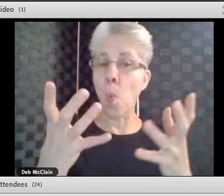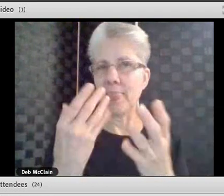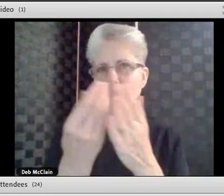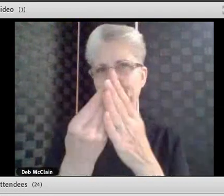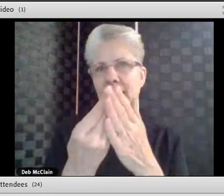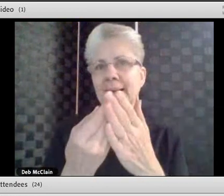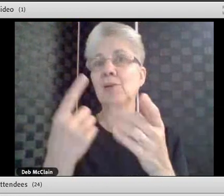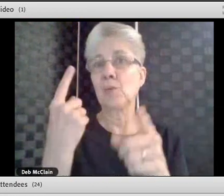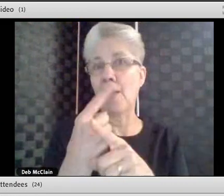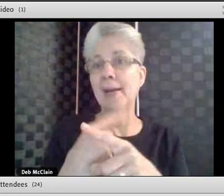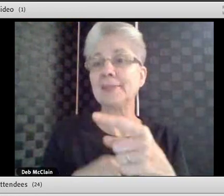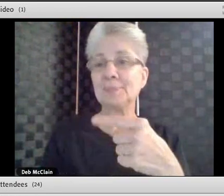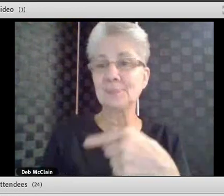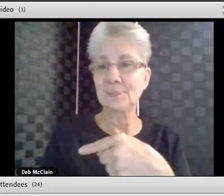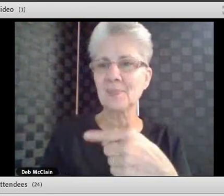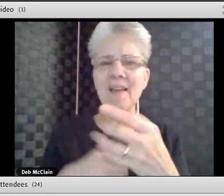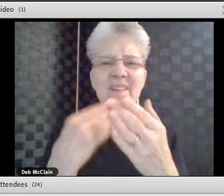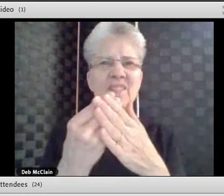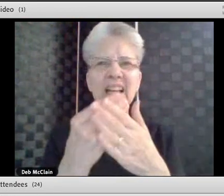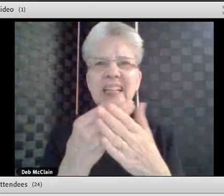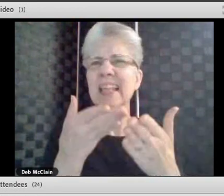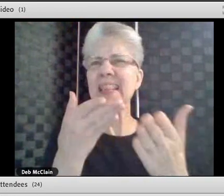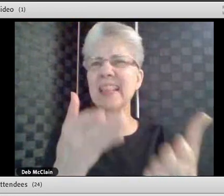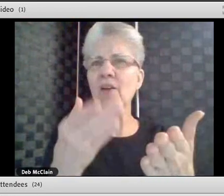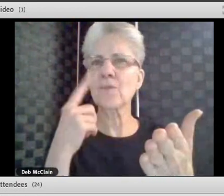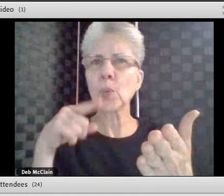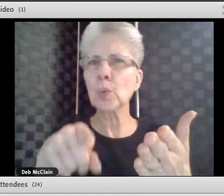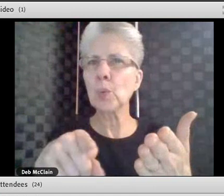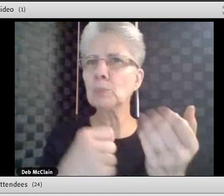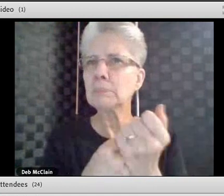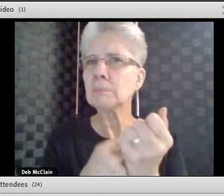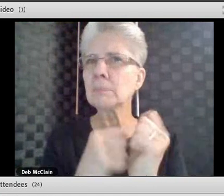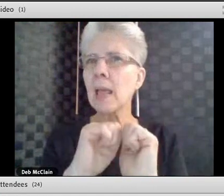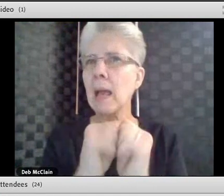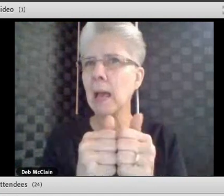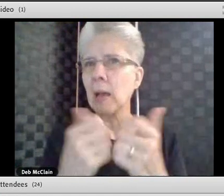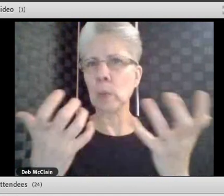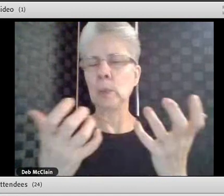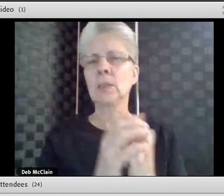Also important, of course, is the money, right? What funding is available?